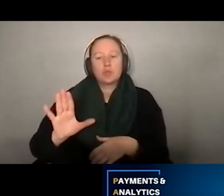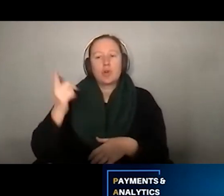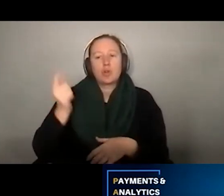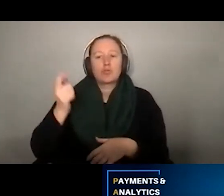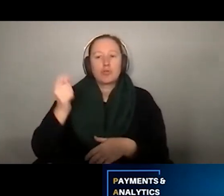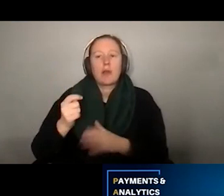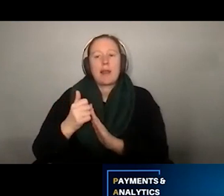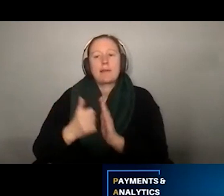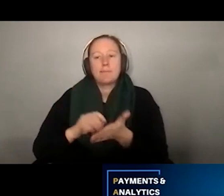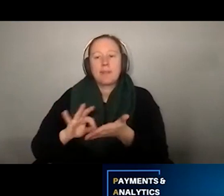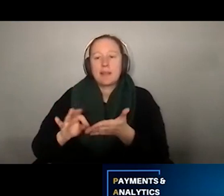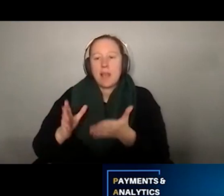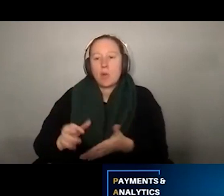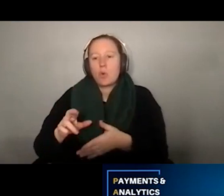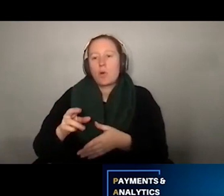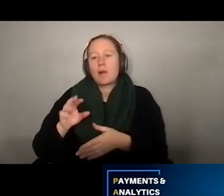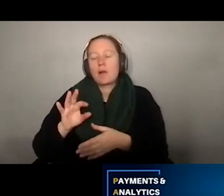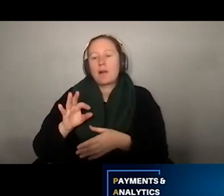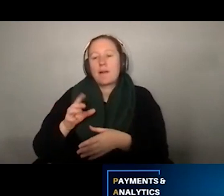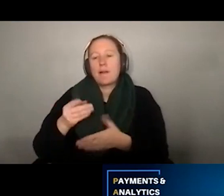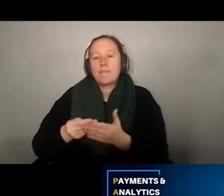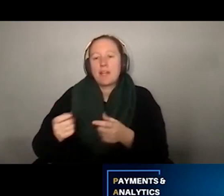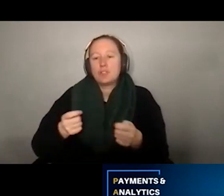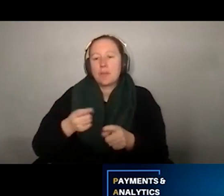financial management specialist and we would be happy to try to further explain